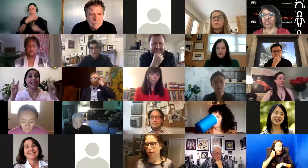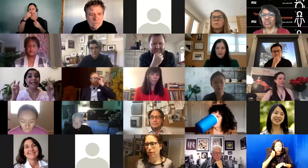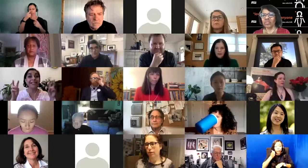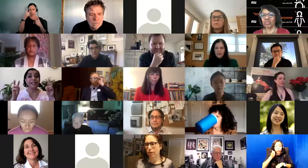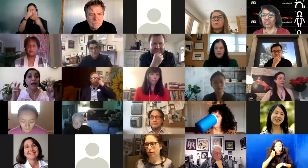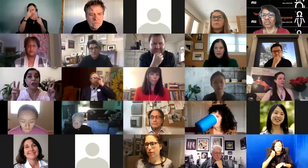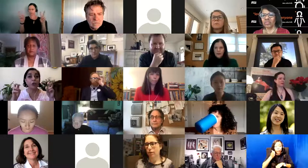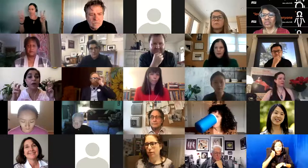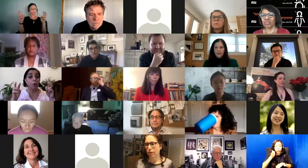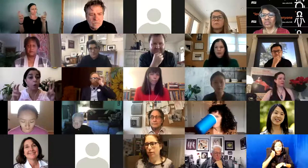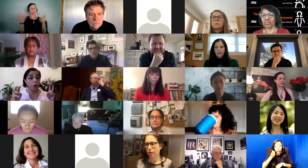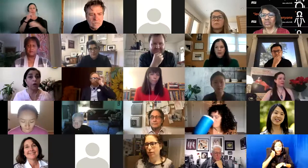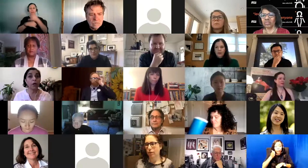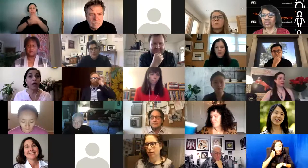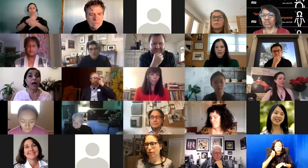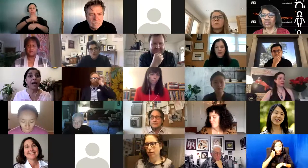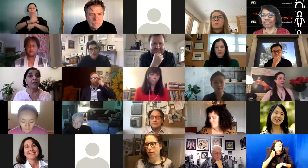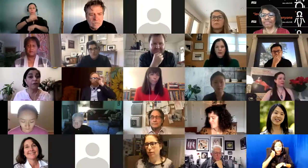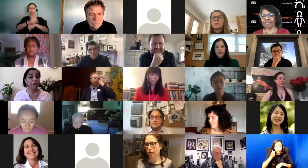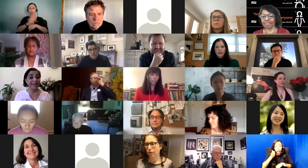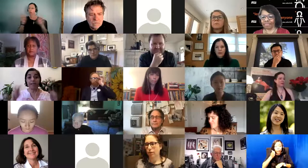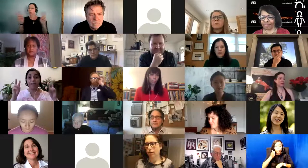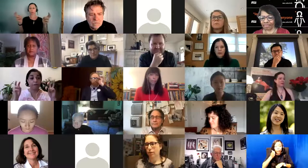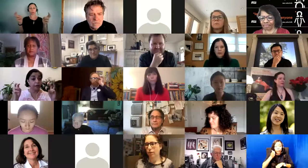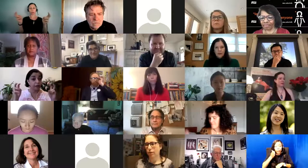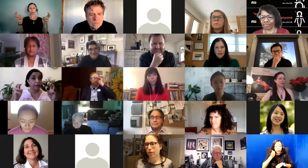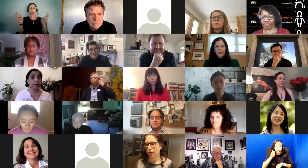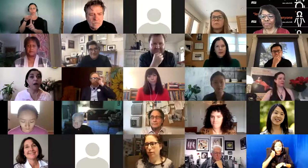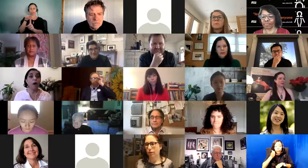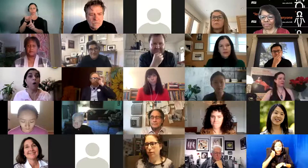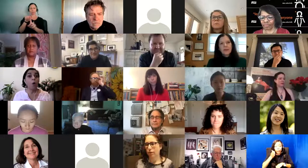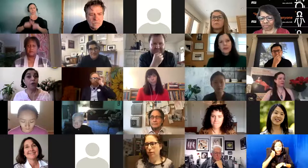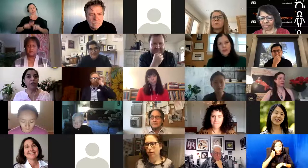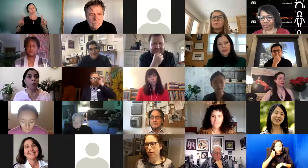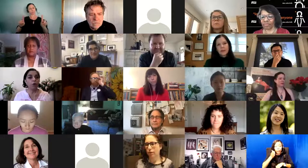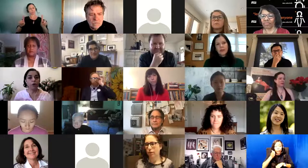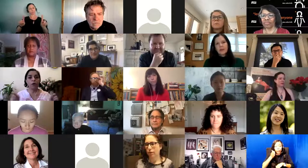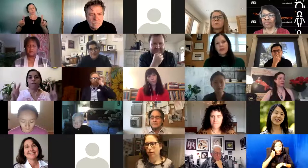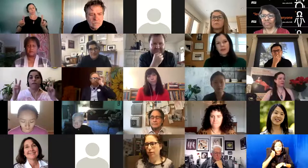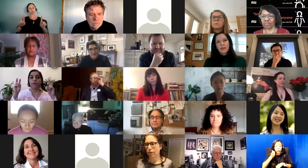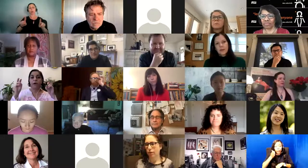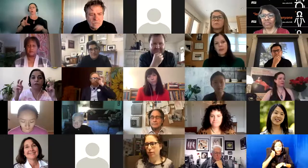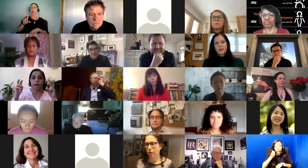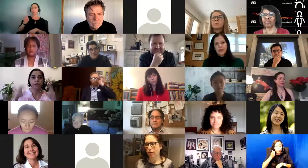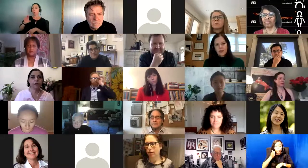international work as something different or the work of the others?